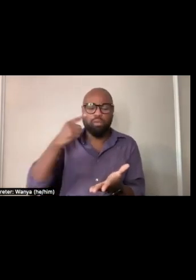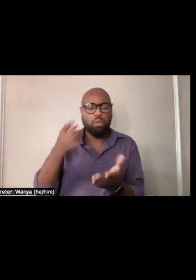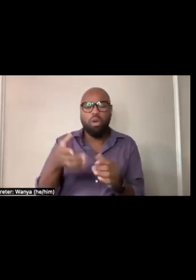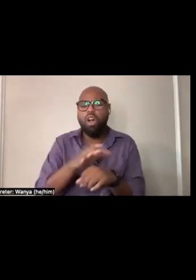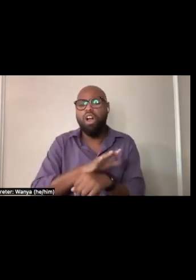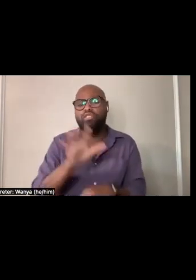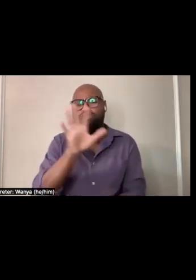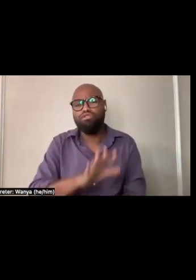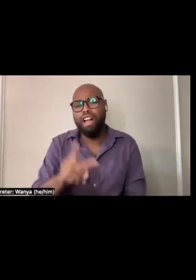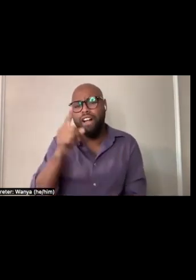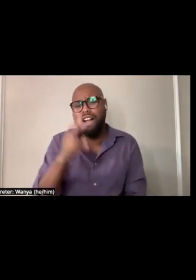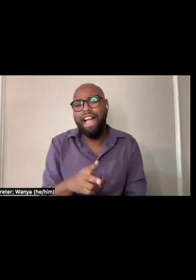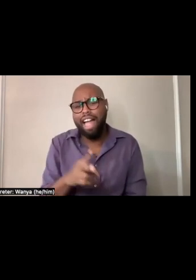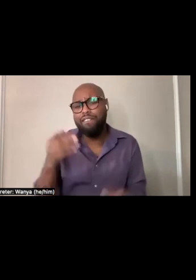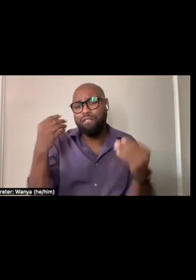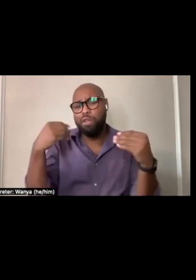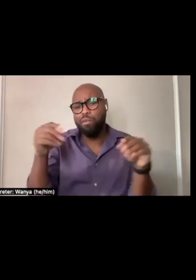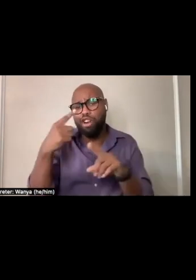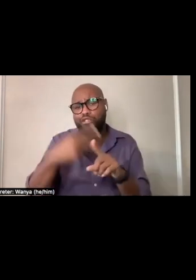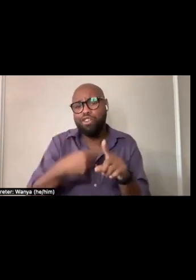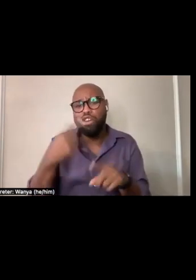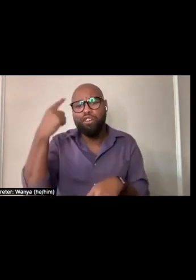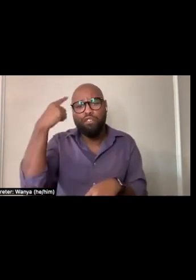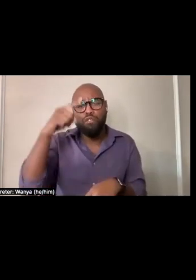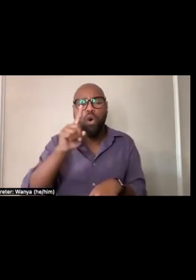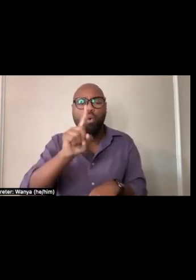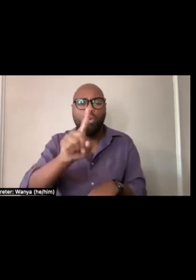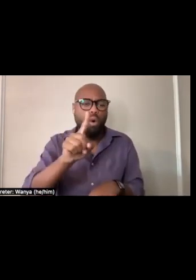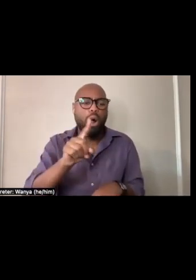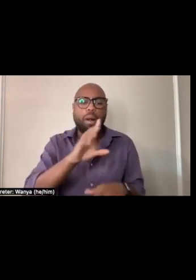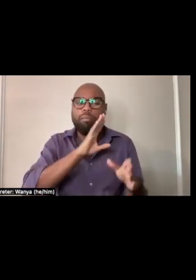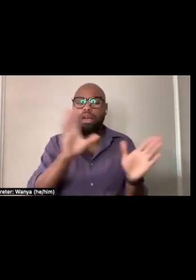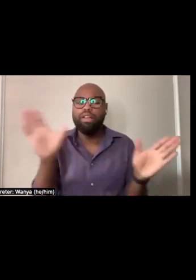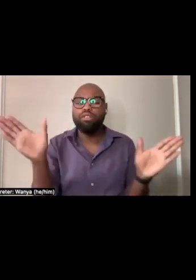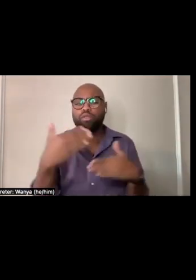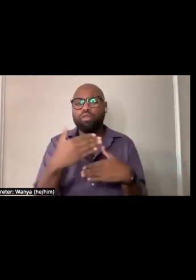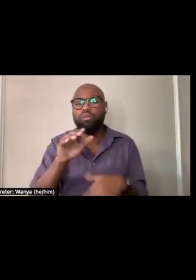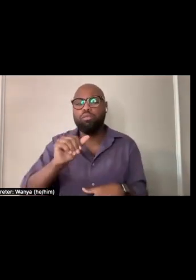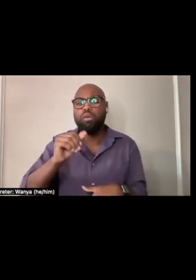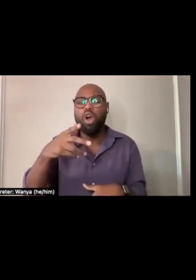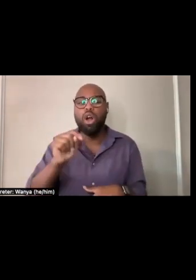of the market rents for a one-bedroom apartment. The state also suggests that there's probably about